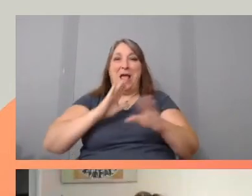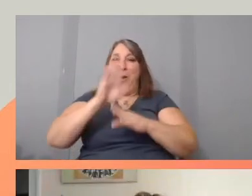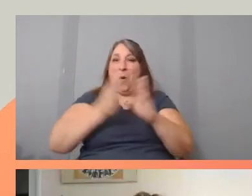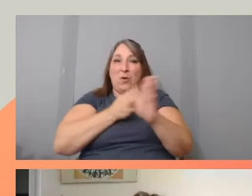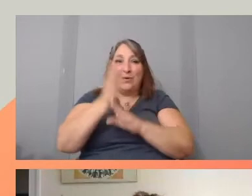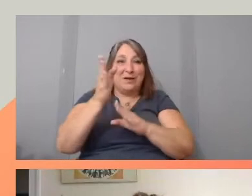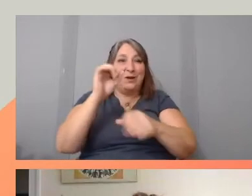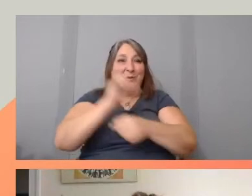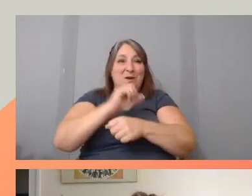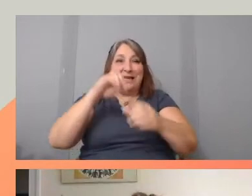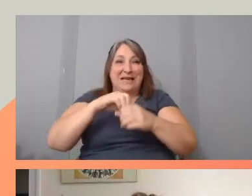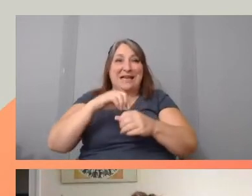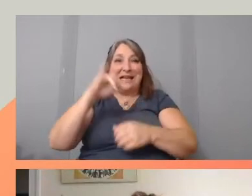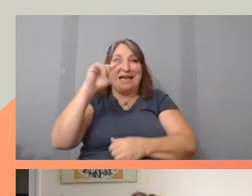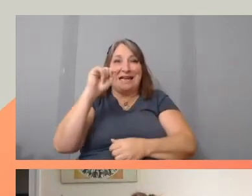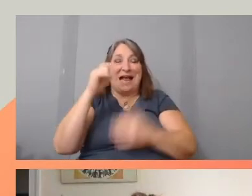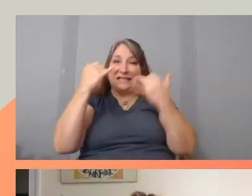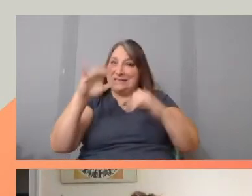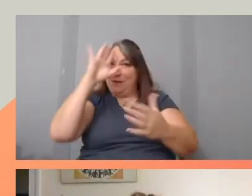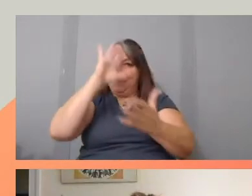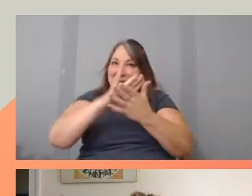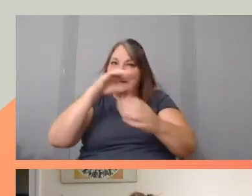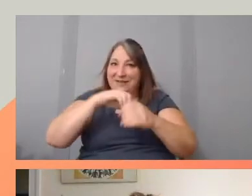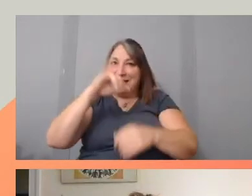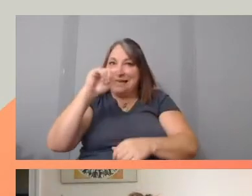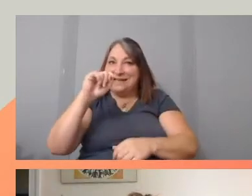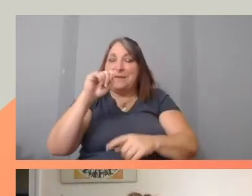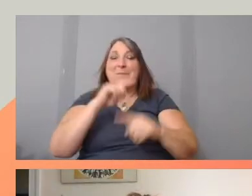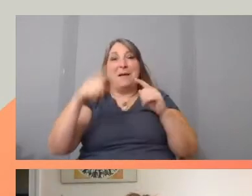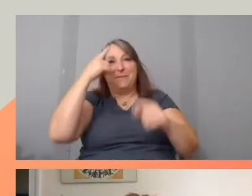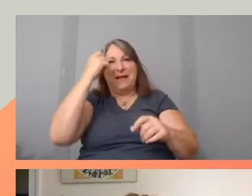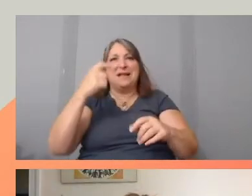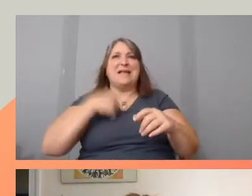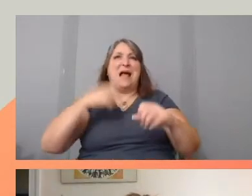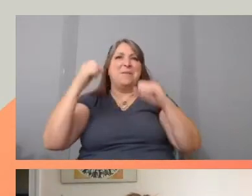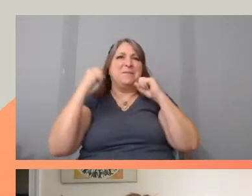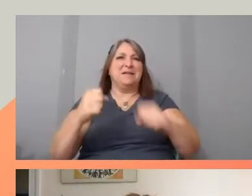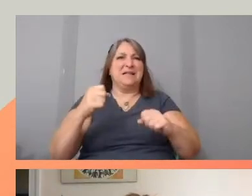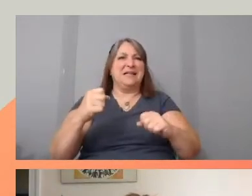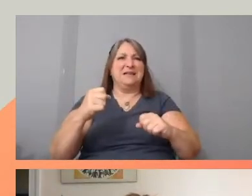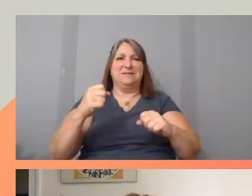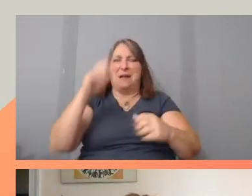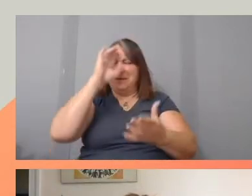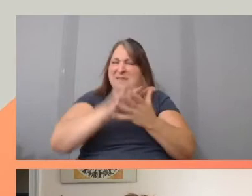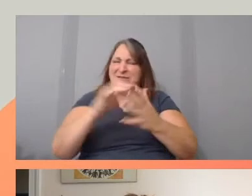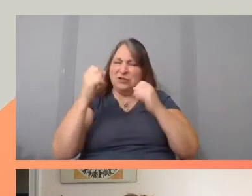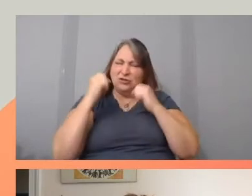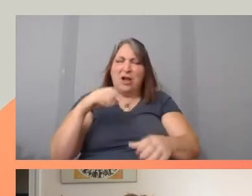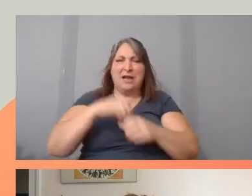in it and still believe in it, but I also like, because I believe in it so much I also wanna interrogate it